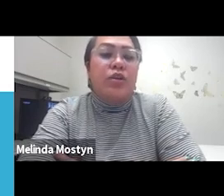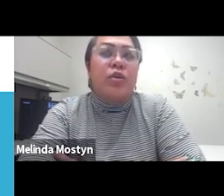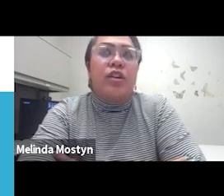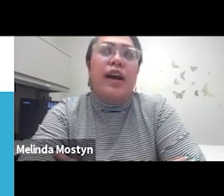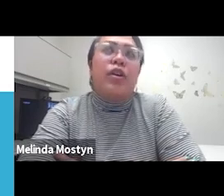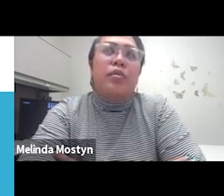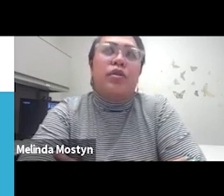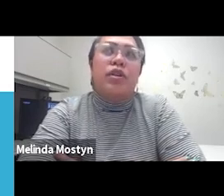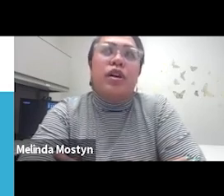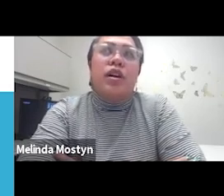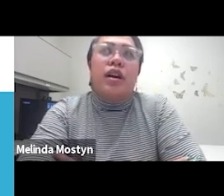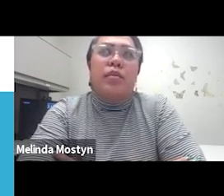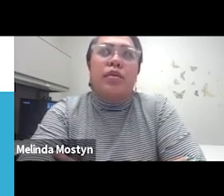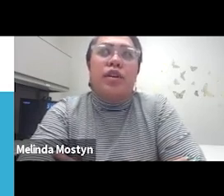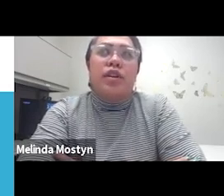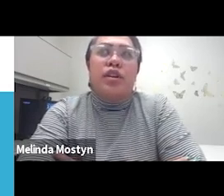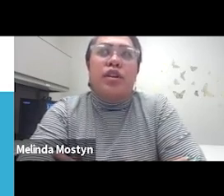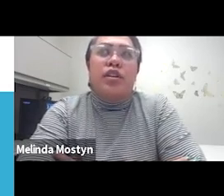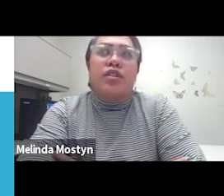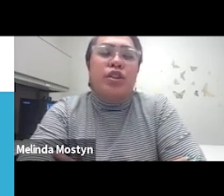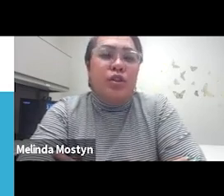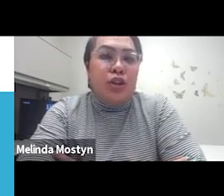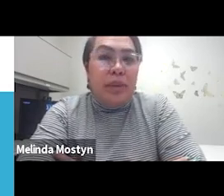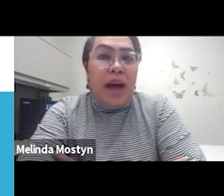that you are now able to use your